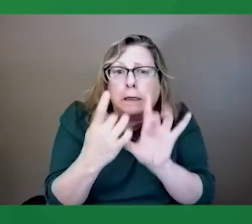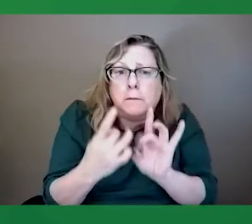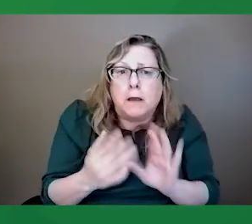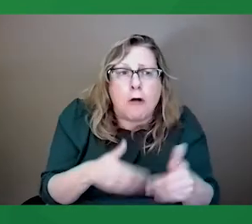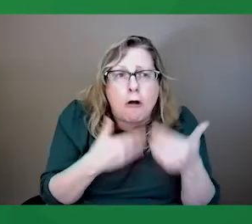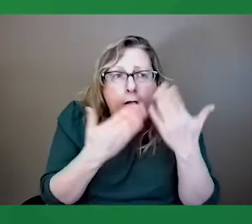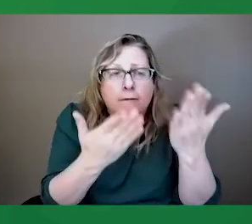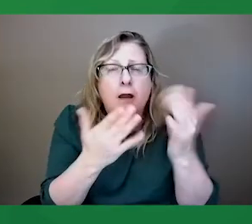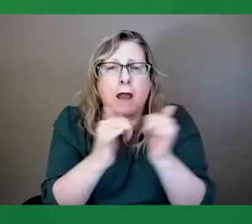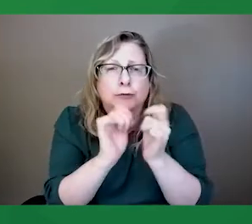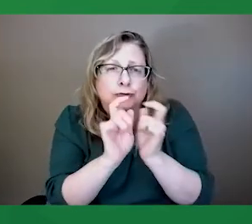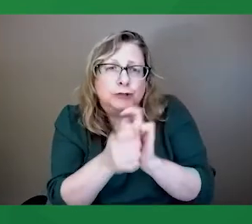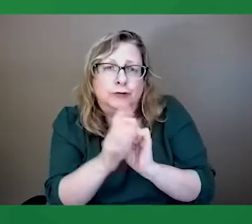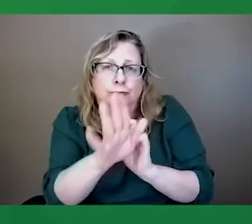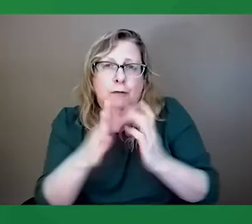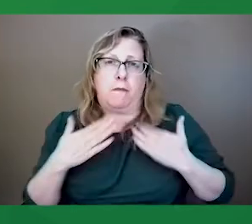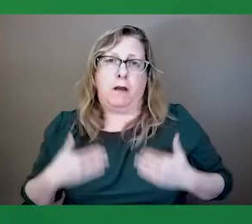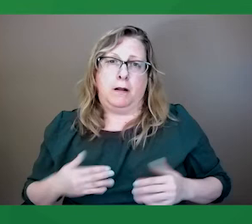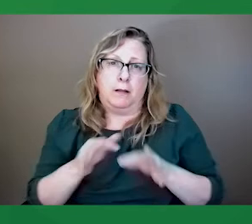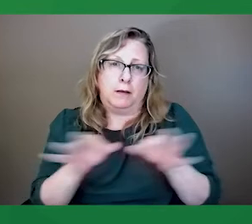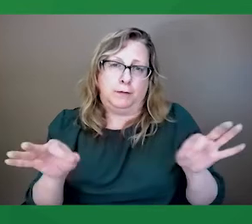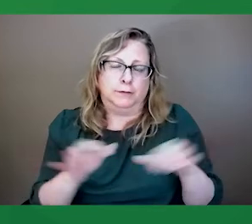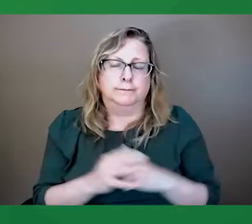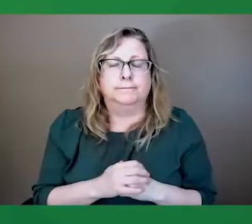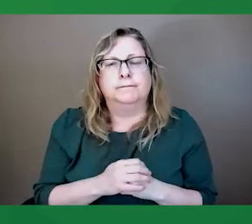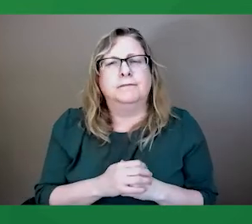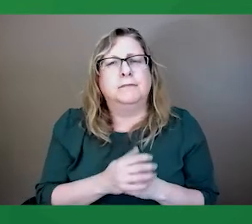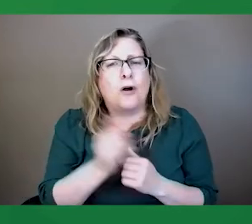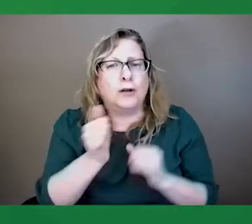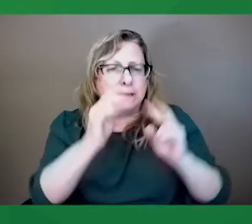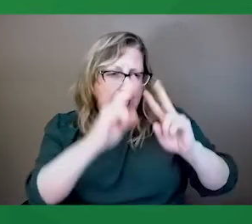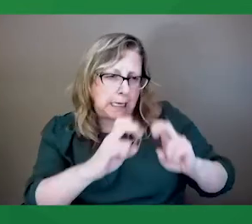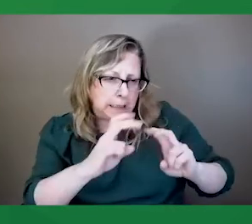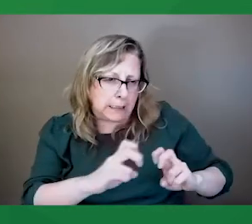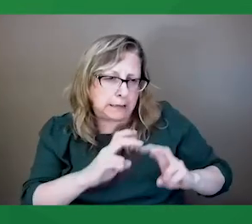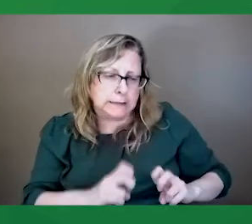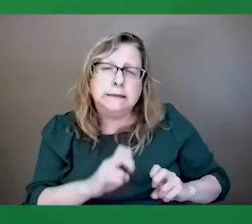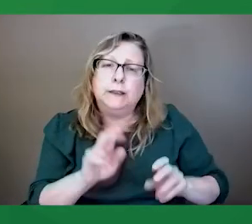It tracks user's speech for what's called string analysis.